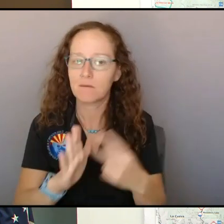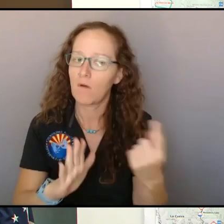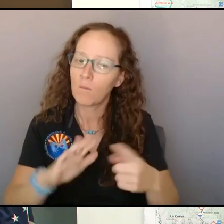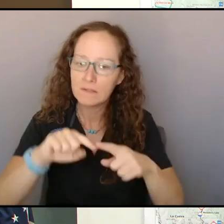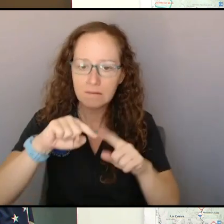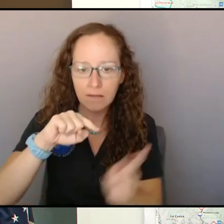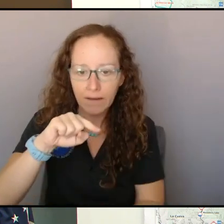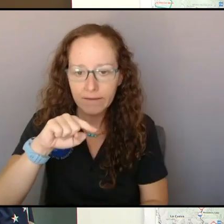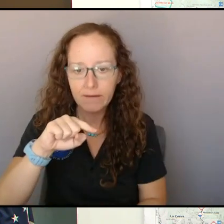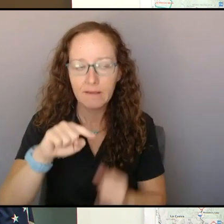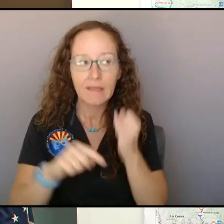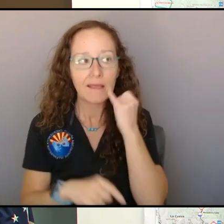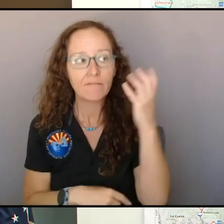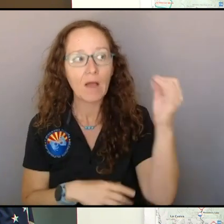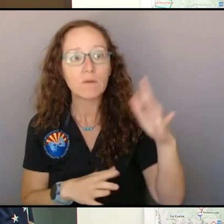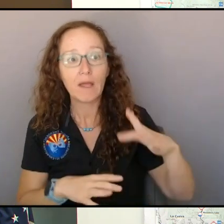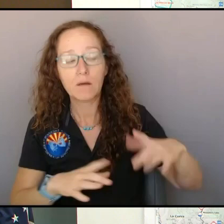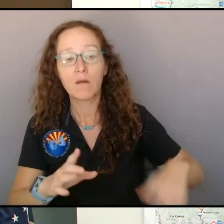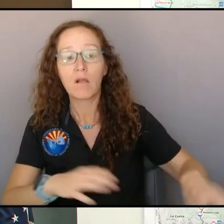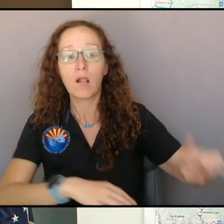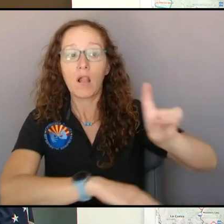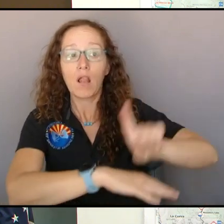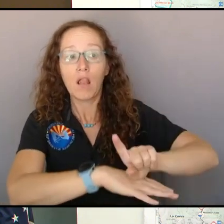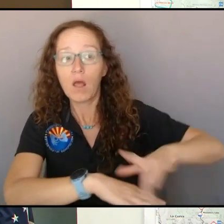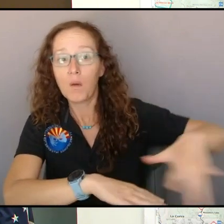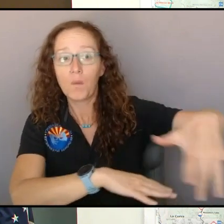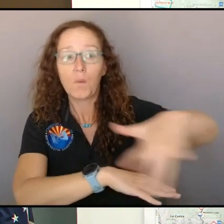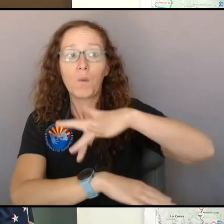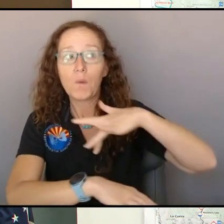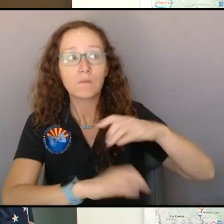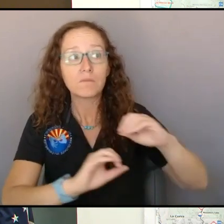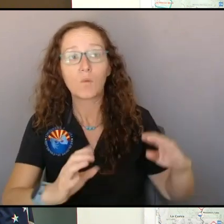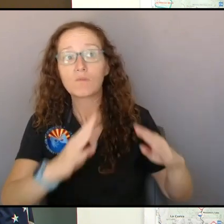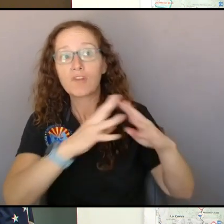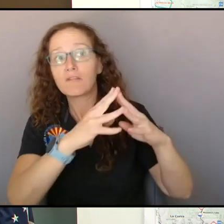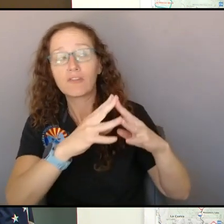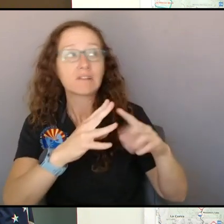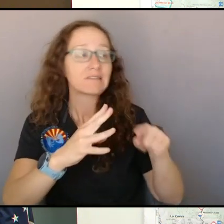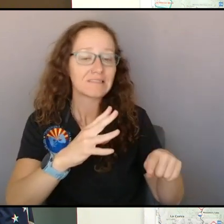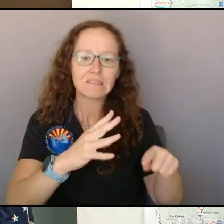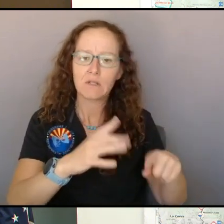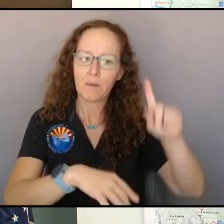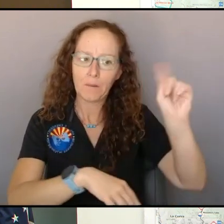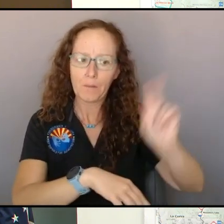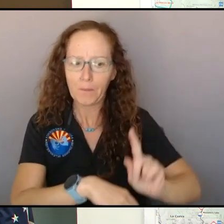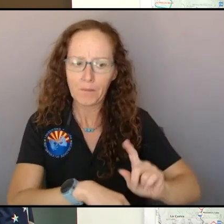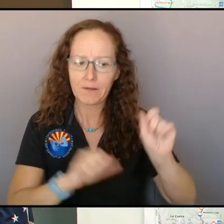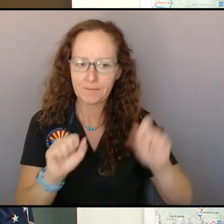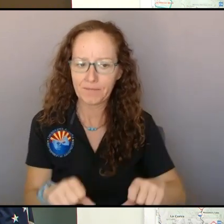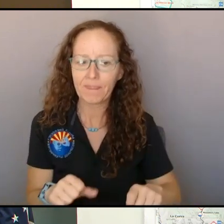means erratic and gusty outflow winds are possible. And lastly, although we don't expect it, there could be some intense